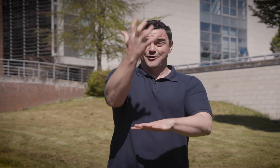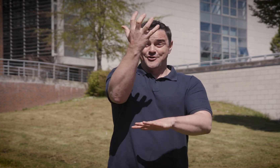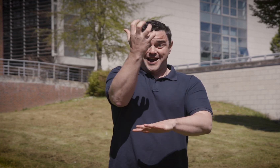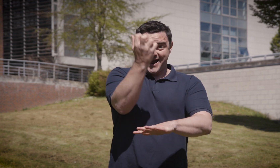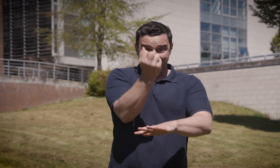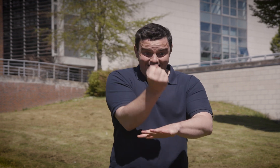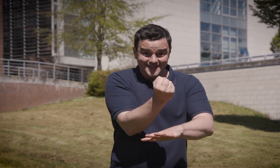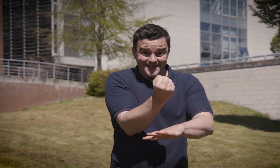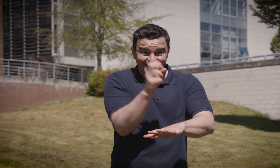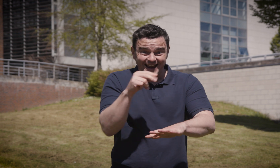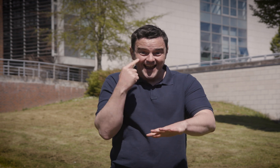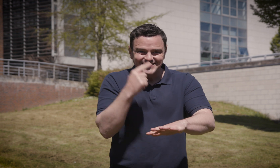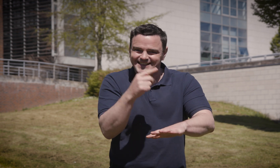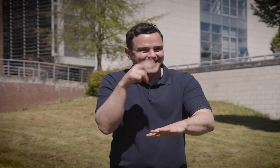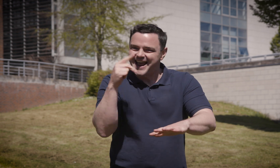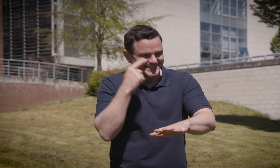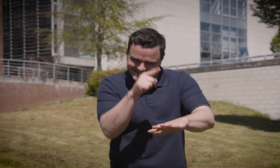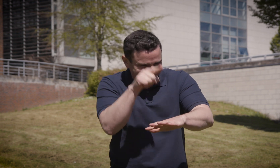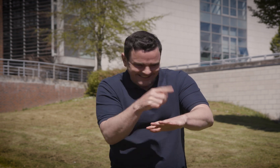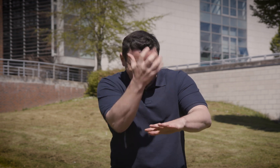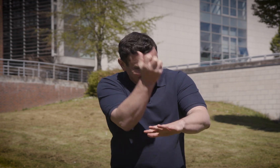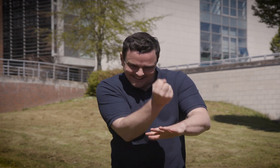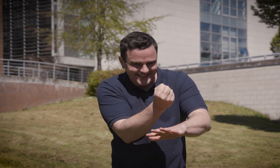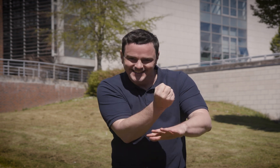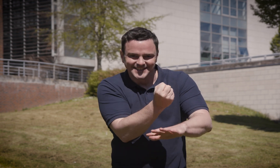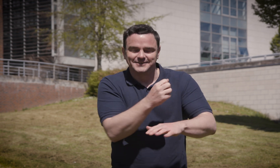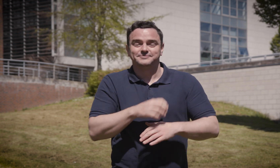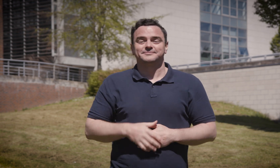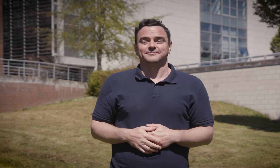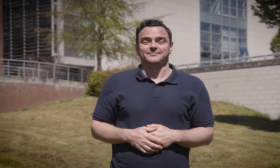Gravity is an invisible force. We can't see it,